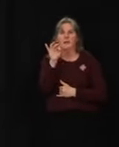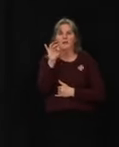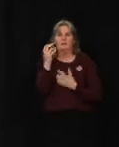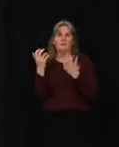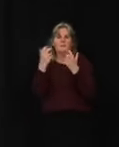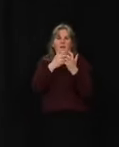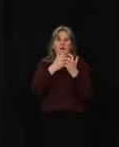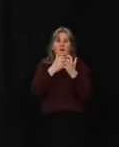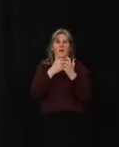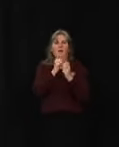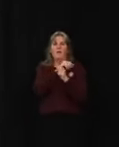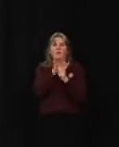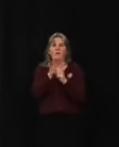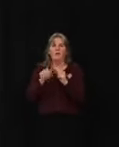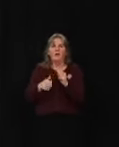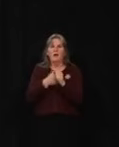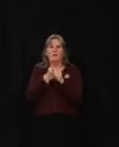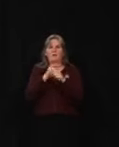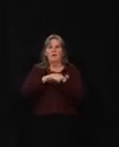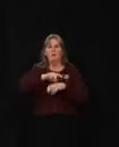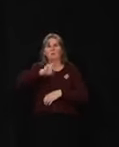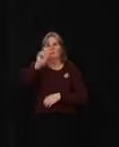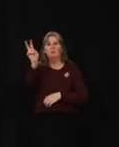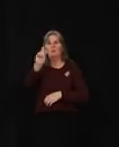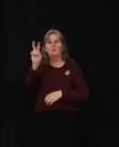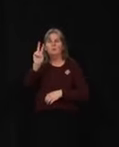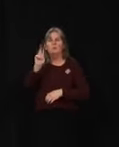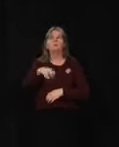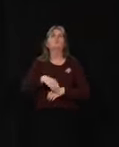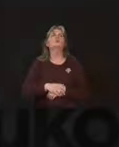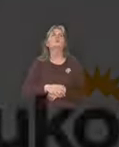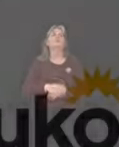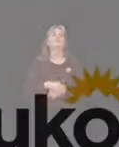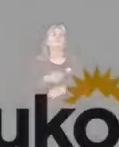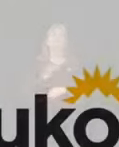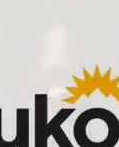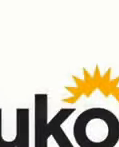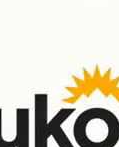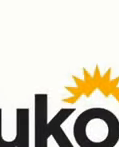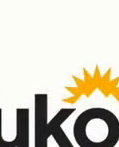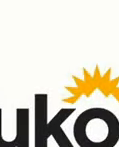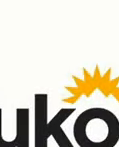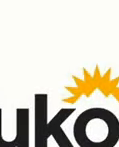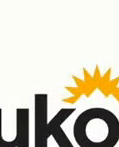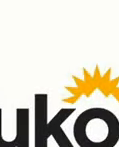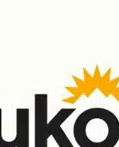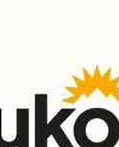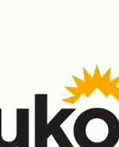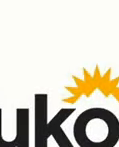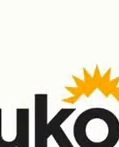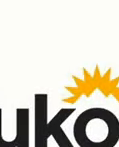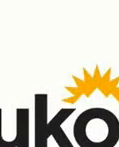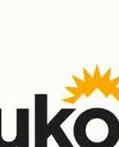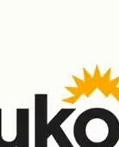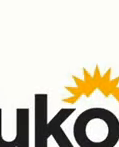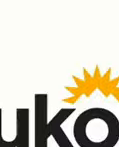Jane, CBC? Reporter: I'm wondering, how long will it take for these